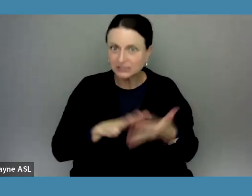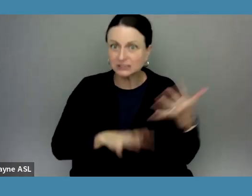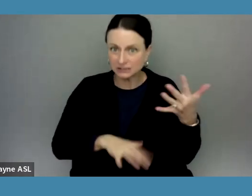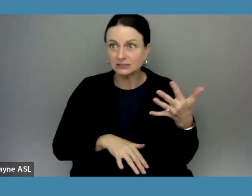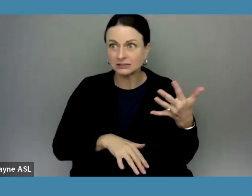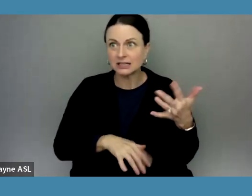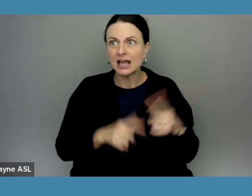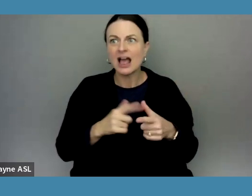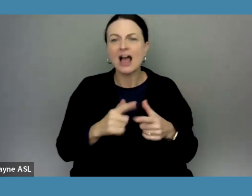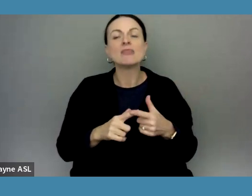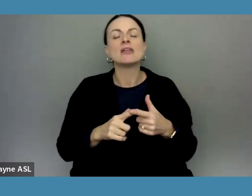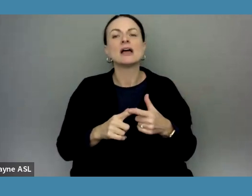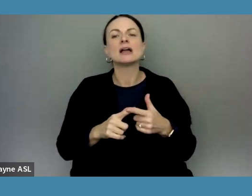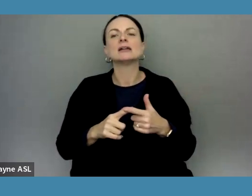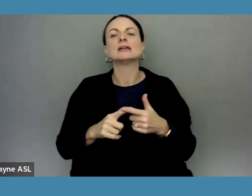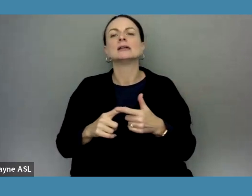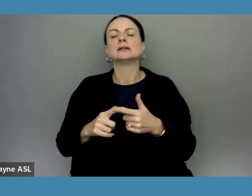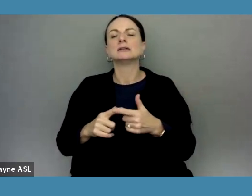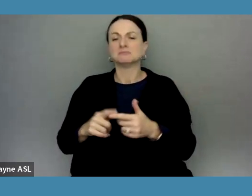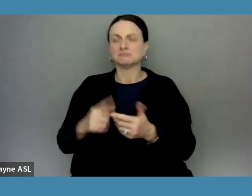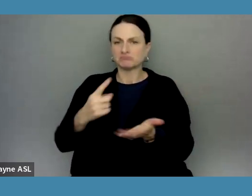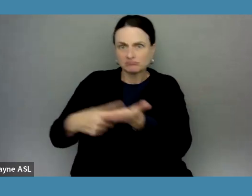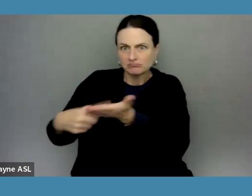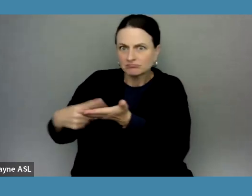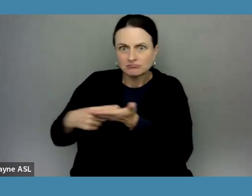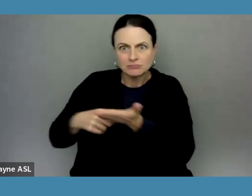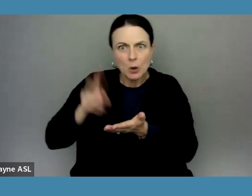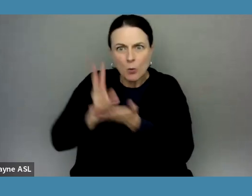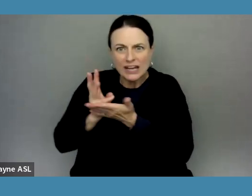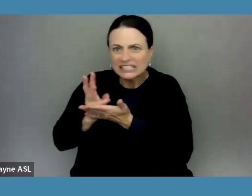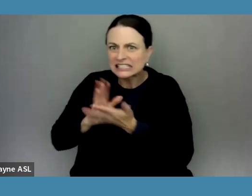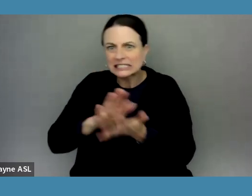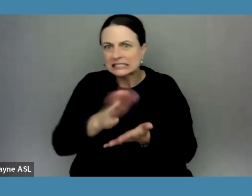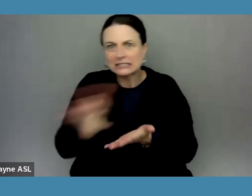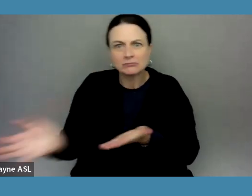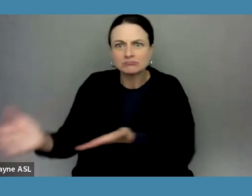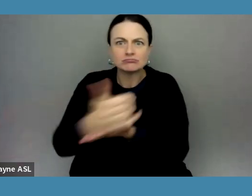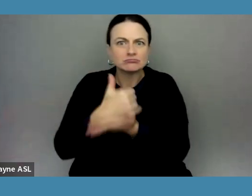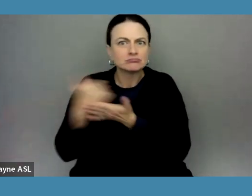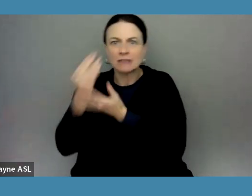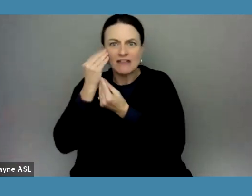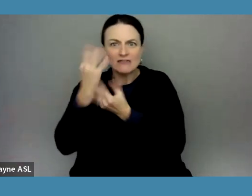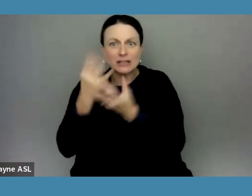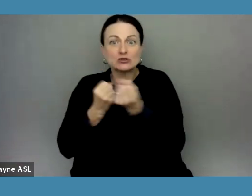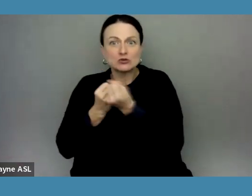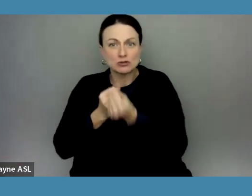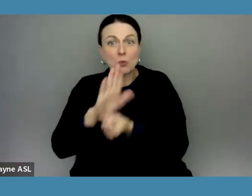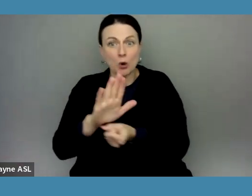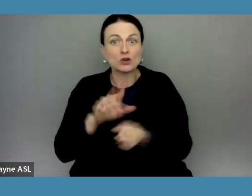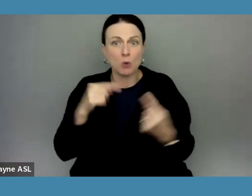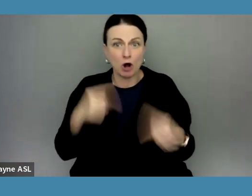and speak with witnesses and gather additional evidence to support your position or arguments at the fair hearing.